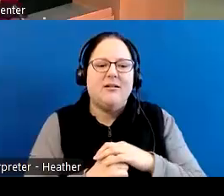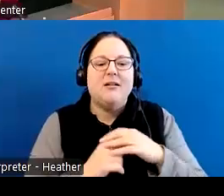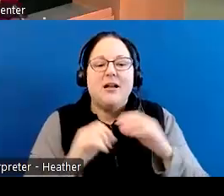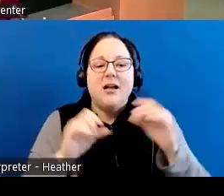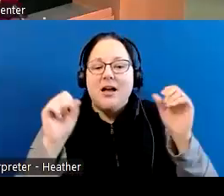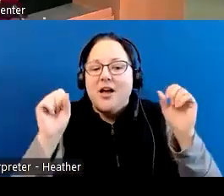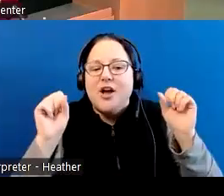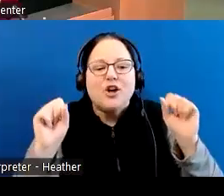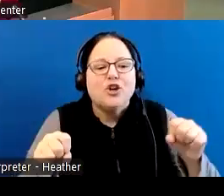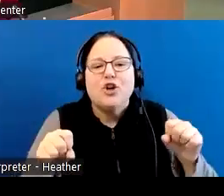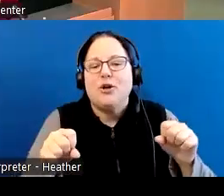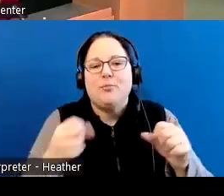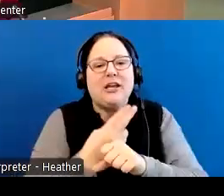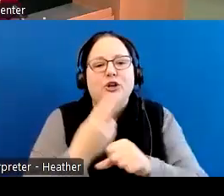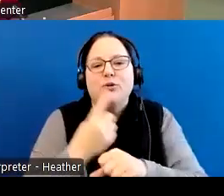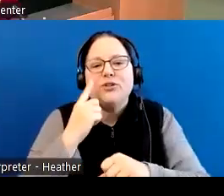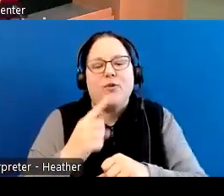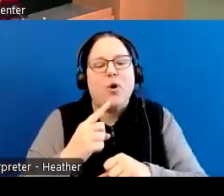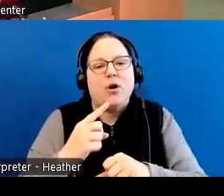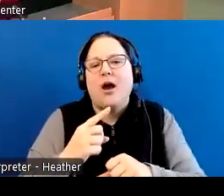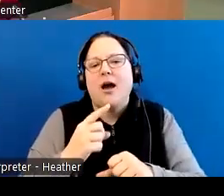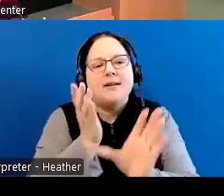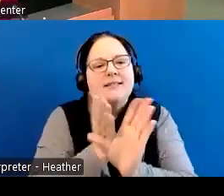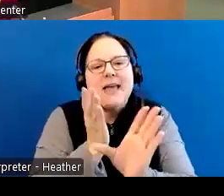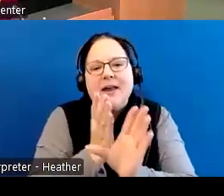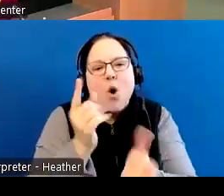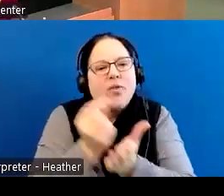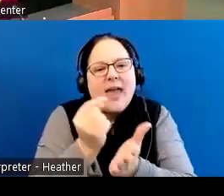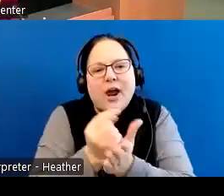as a as a psychotherapy modality as well where you you take this and you're able to kind of think